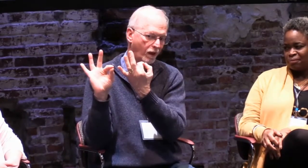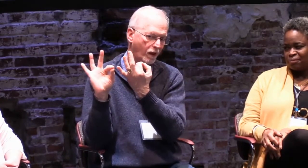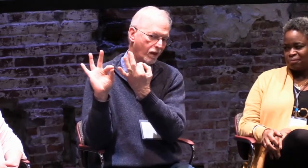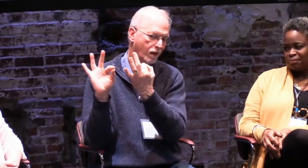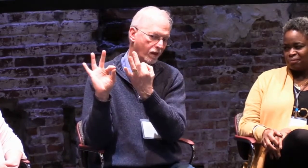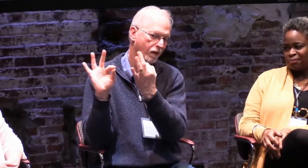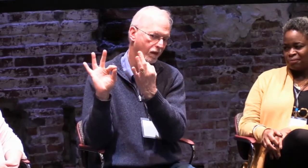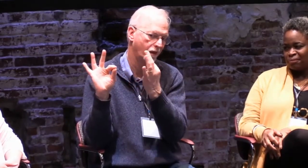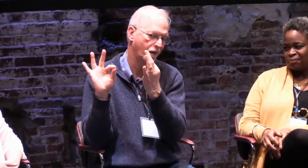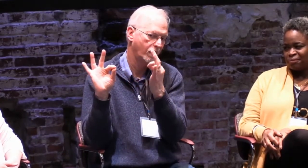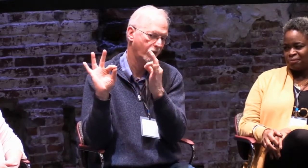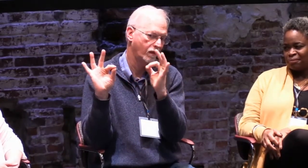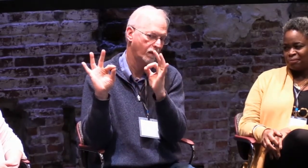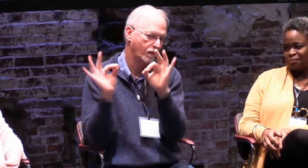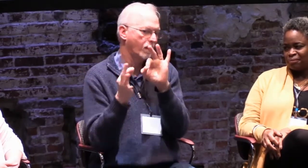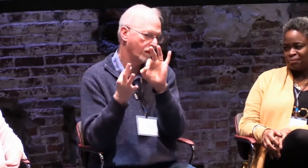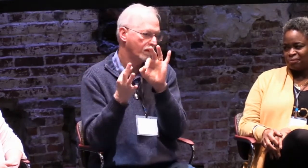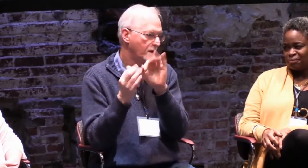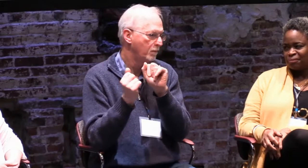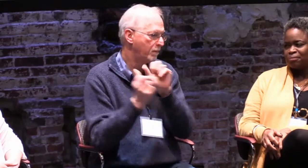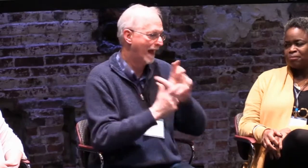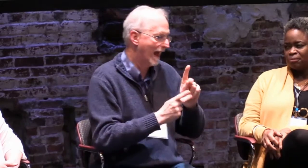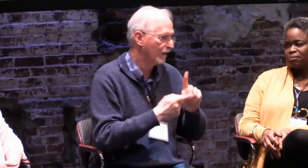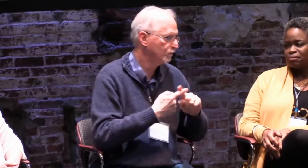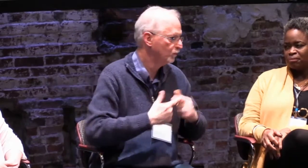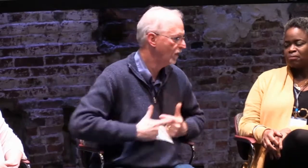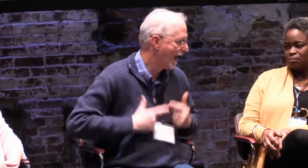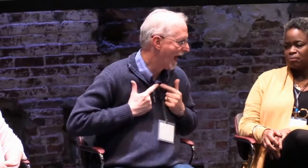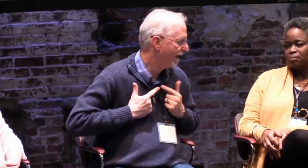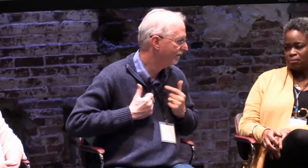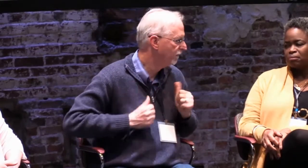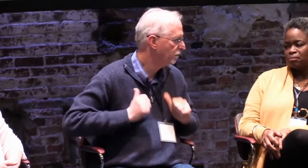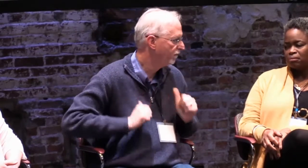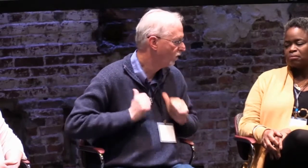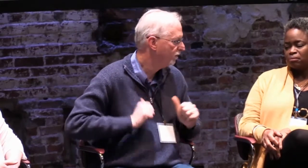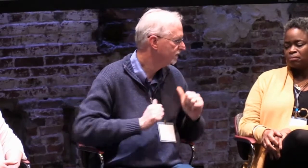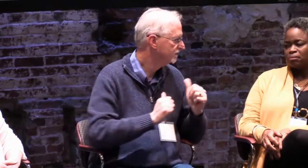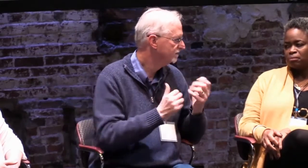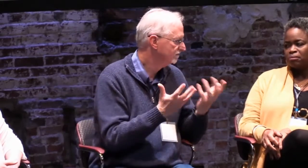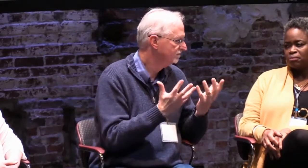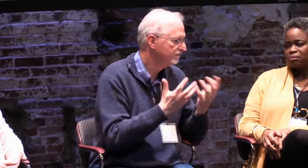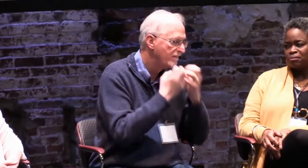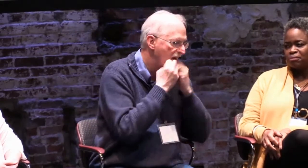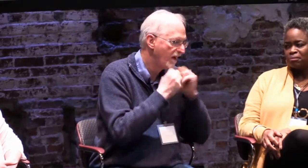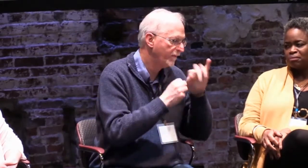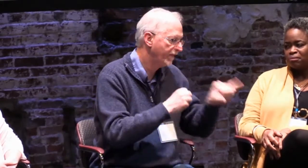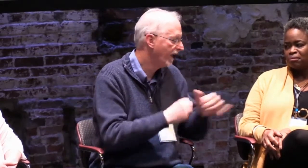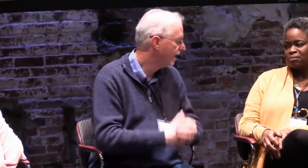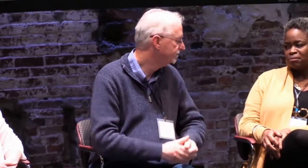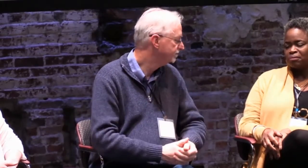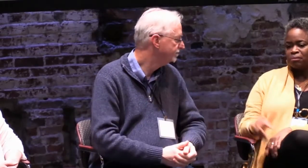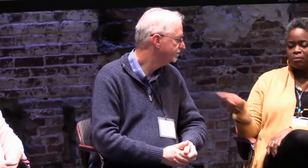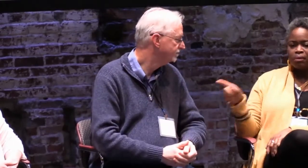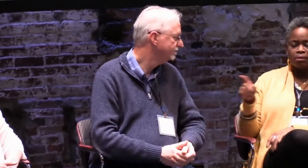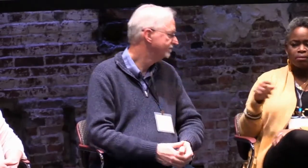but not seeing an actual theater production. And how do we get them back to live performance,